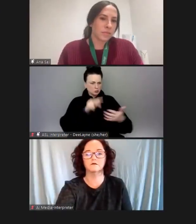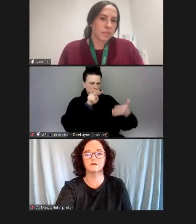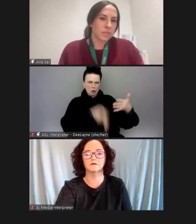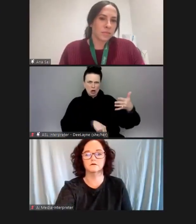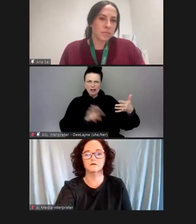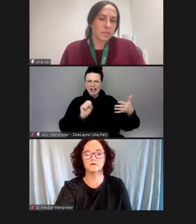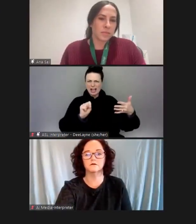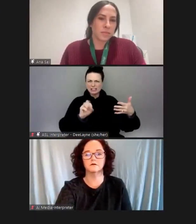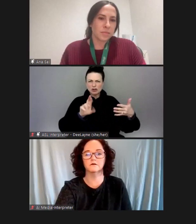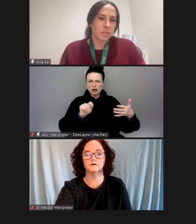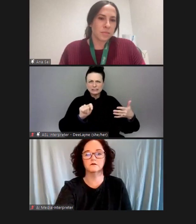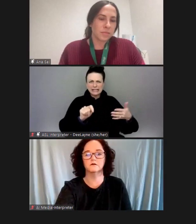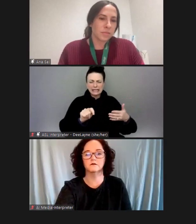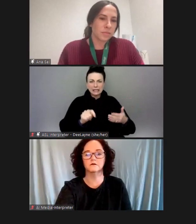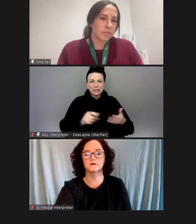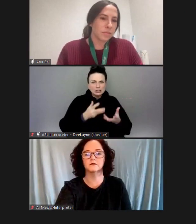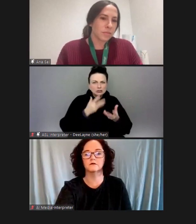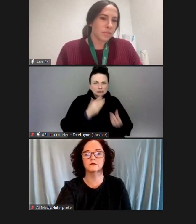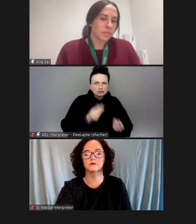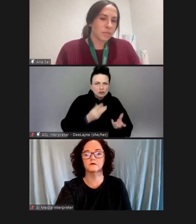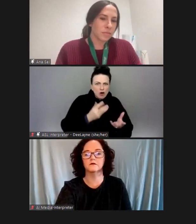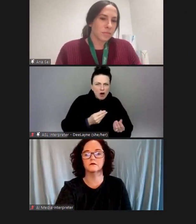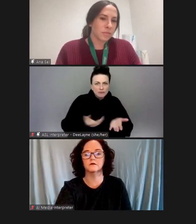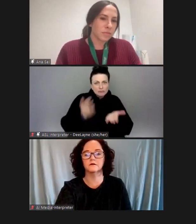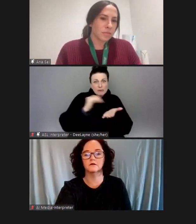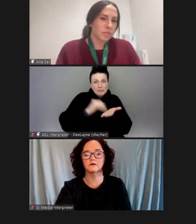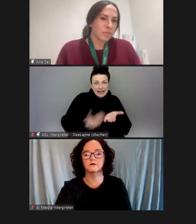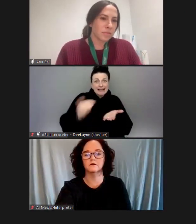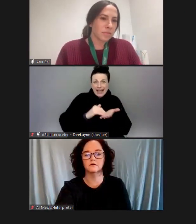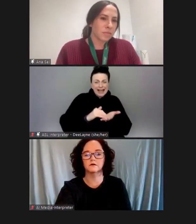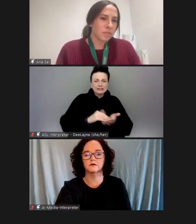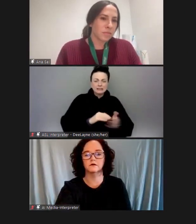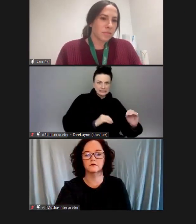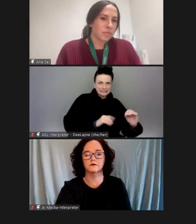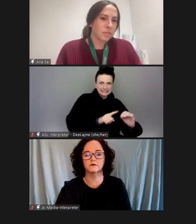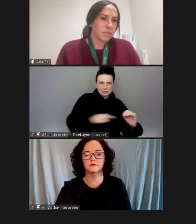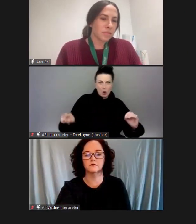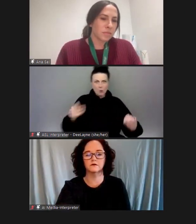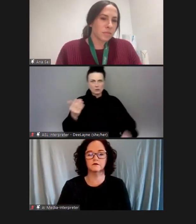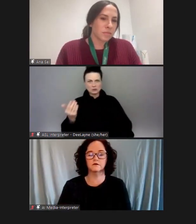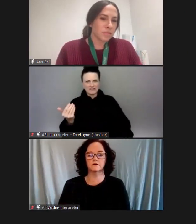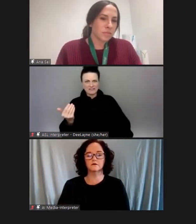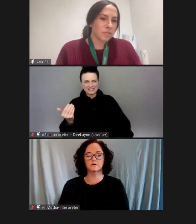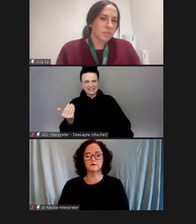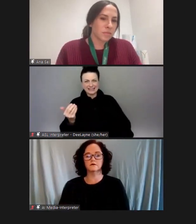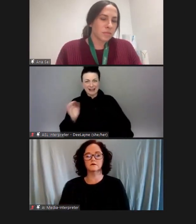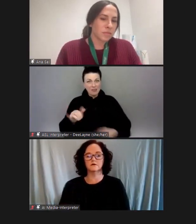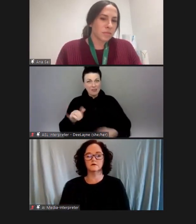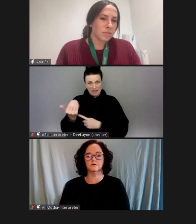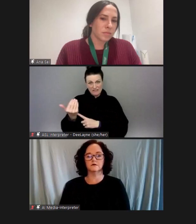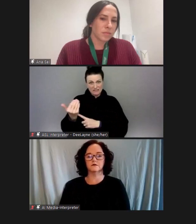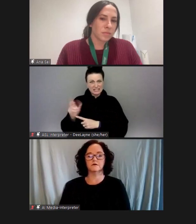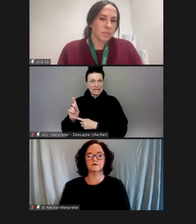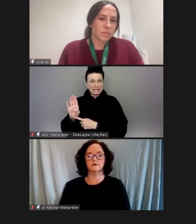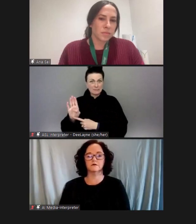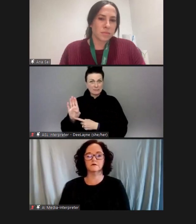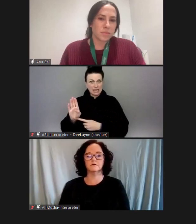soft could he repeat back a word he went